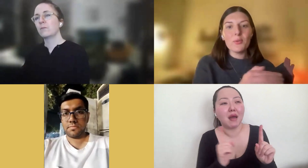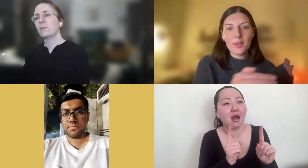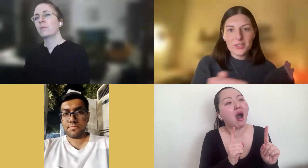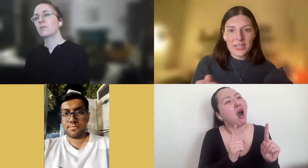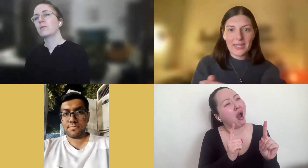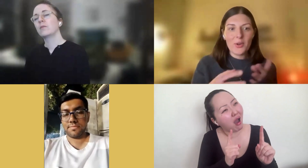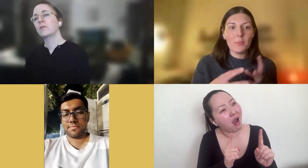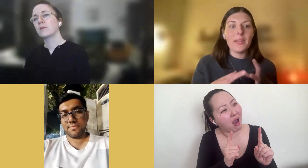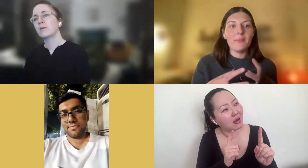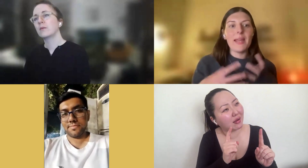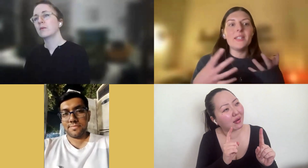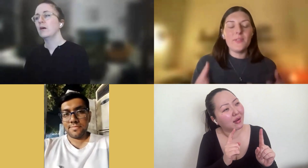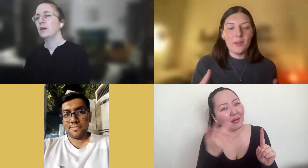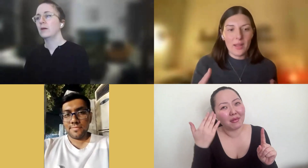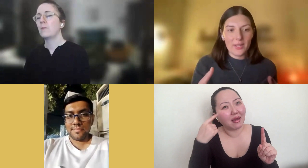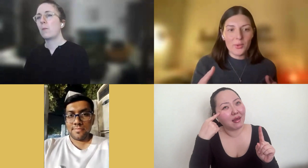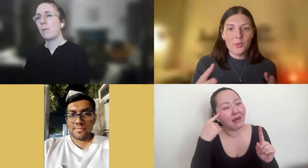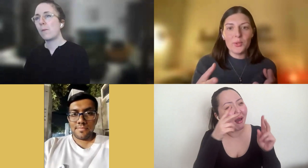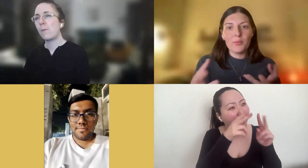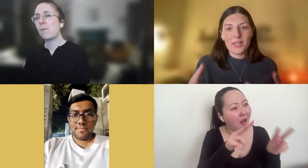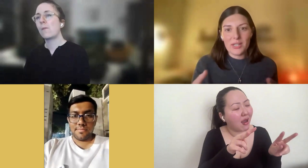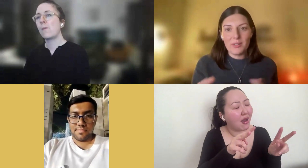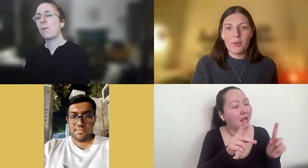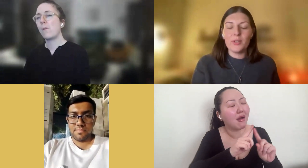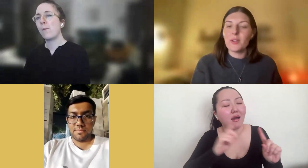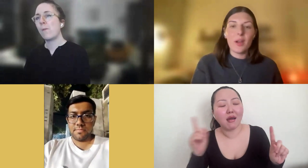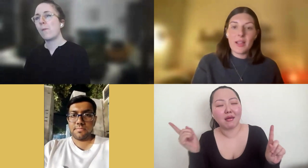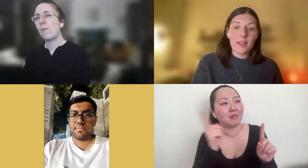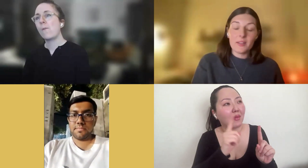if you are not rushing and not being made to feel like you are rushing through. So,